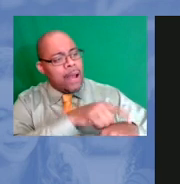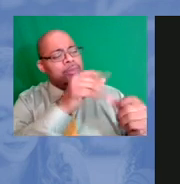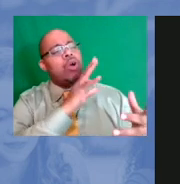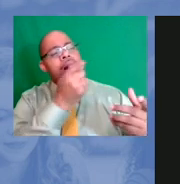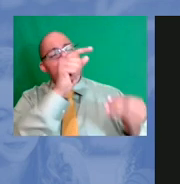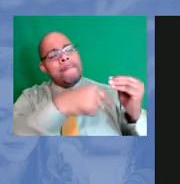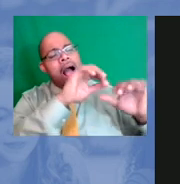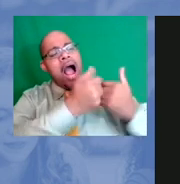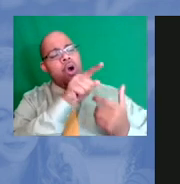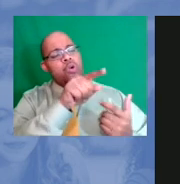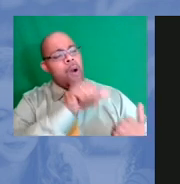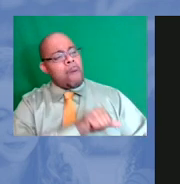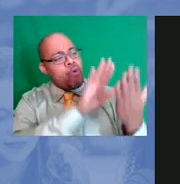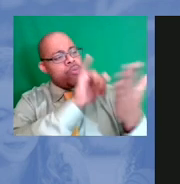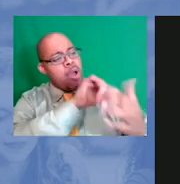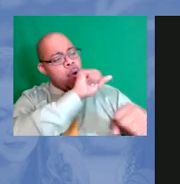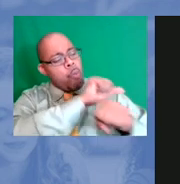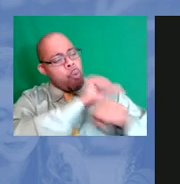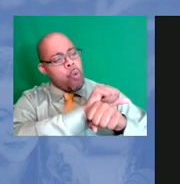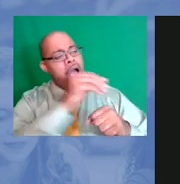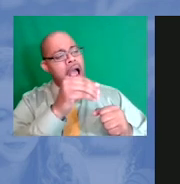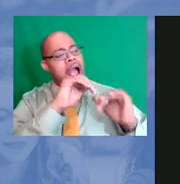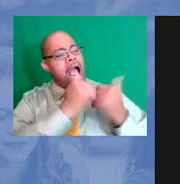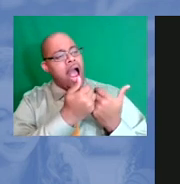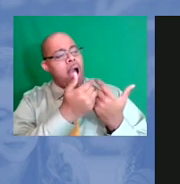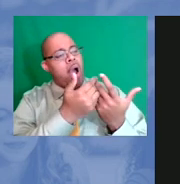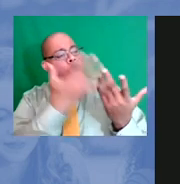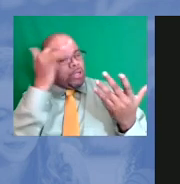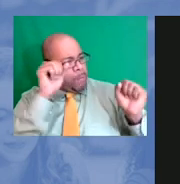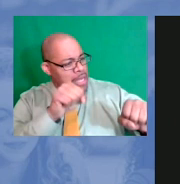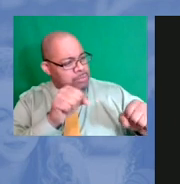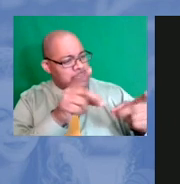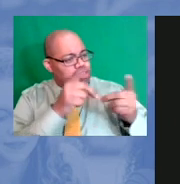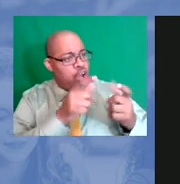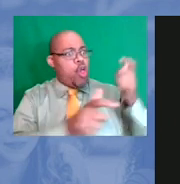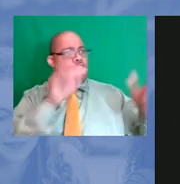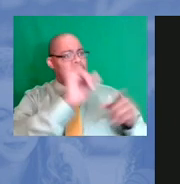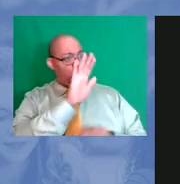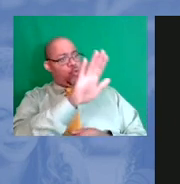THIS WORK AND HOW WHY IT'S POSSIBLE IN A DISTRICT AS LARGE AS YOURS THAT COVERS SUCH A DIVERSE